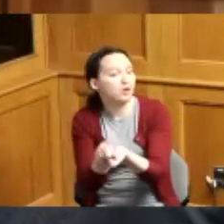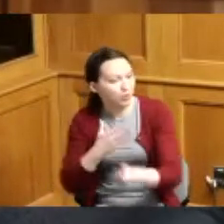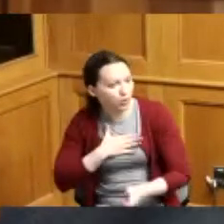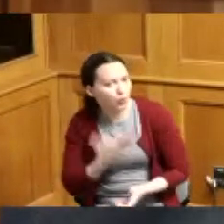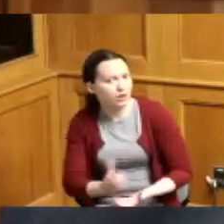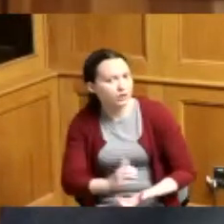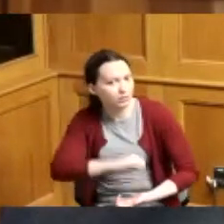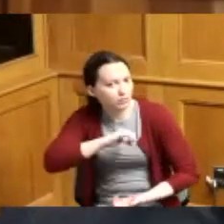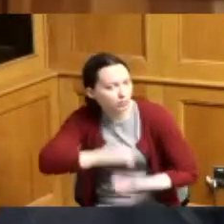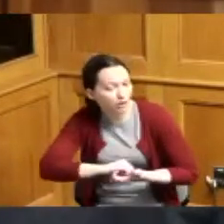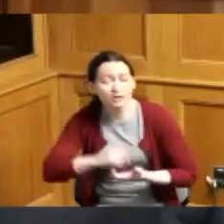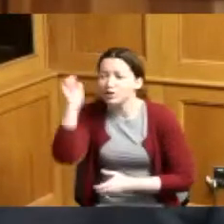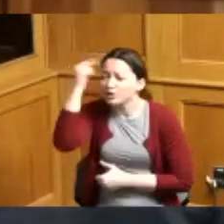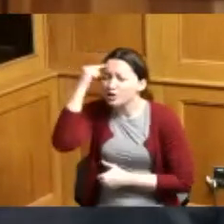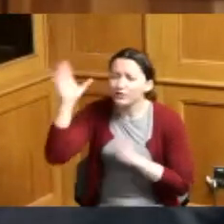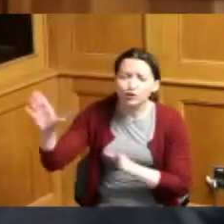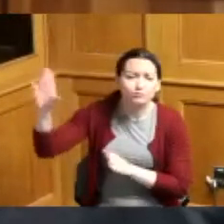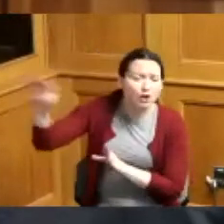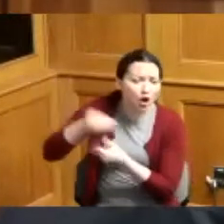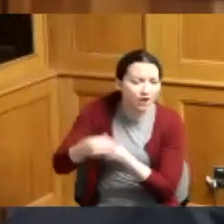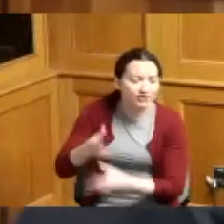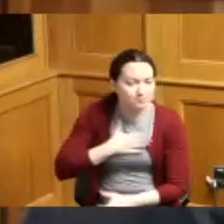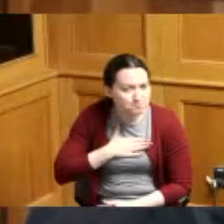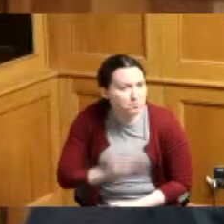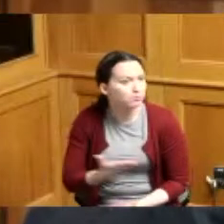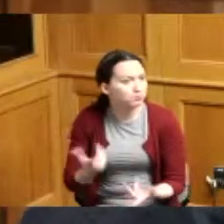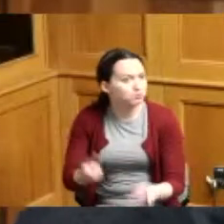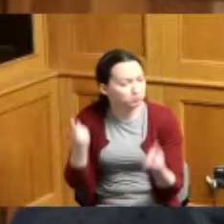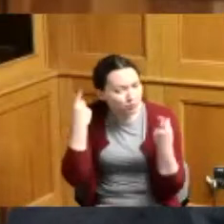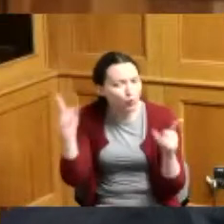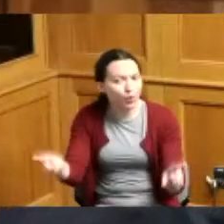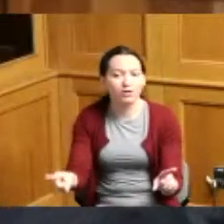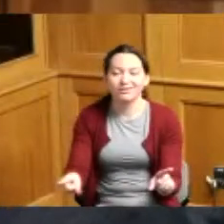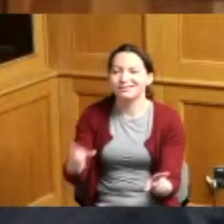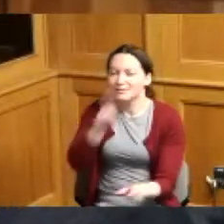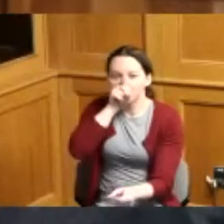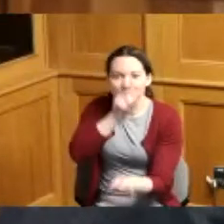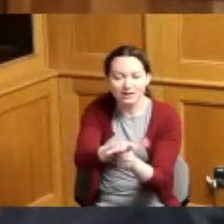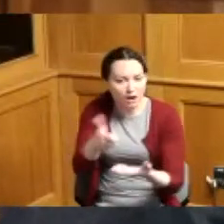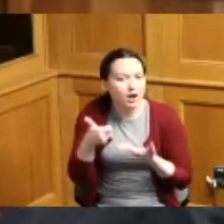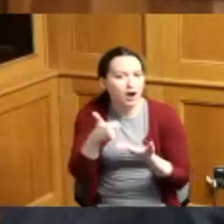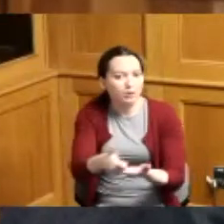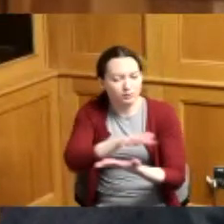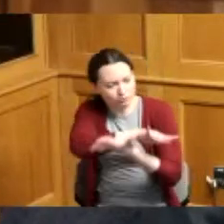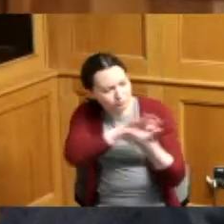a partner the governor's office has weighed in and uh the governor has committed to help with any um